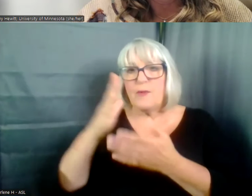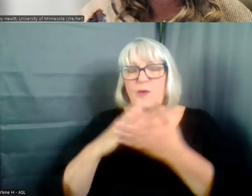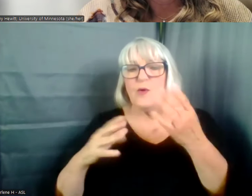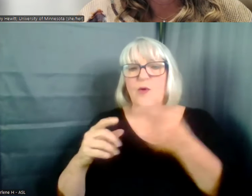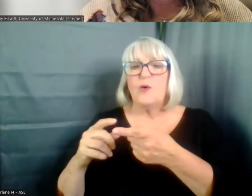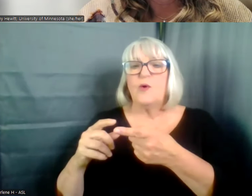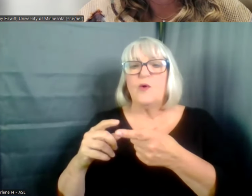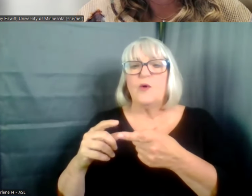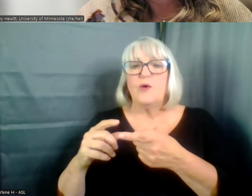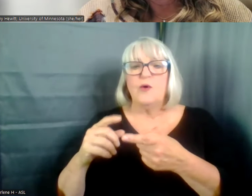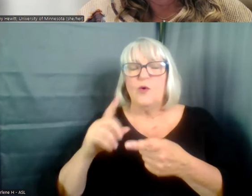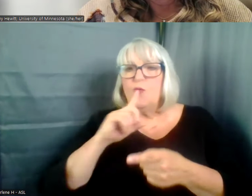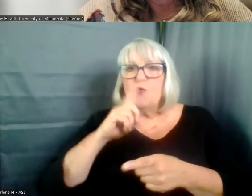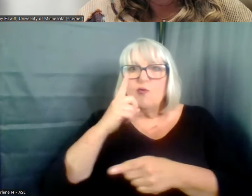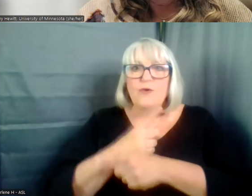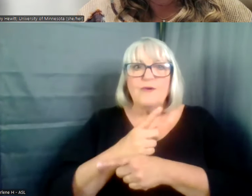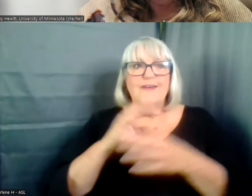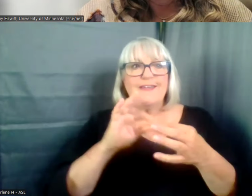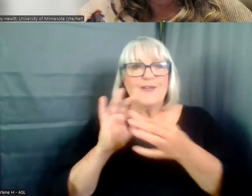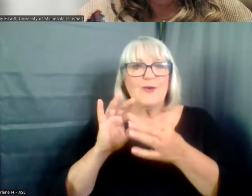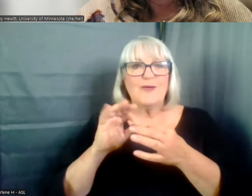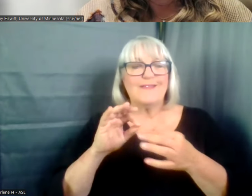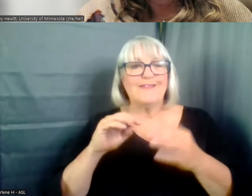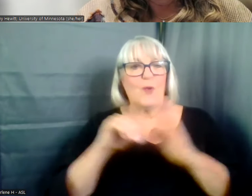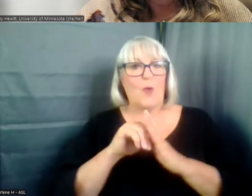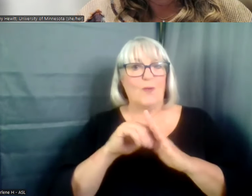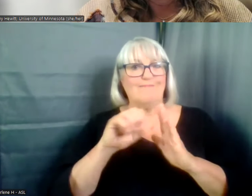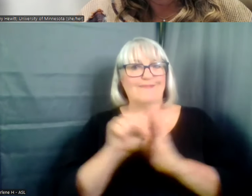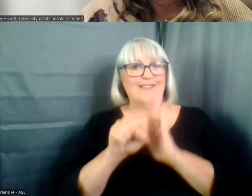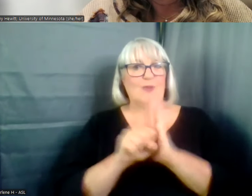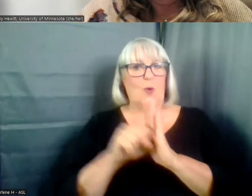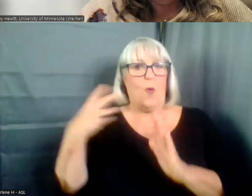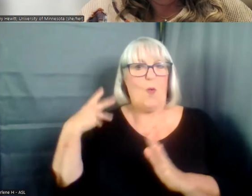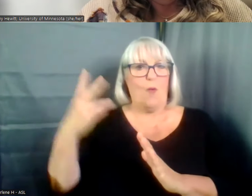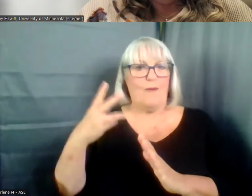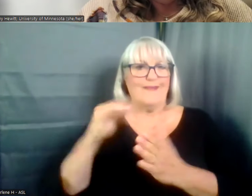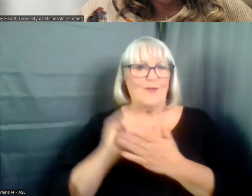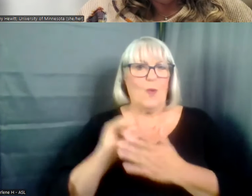live connections being made in the state of Washington and that's exactly what we intend. So, So that's great.